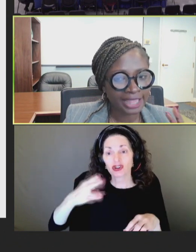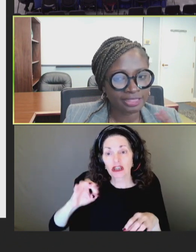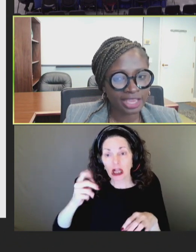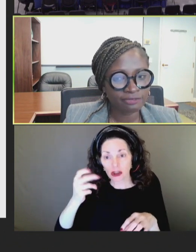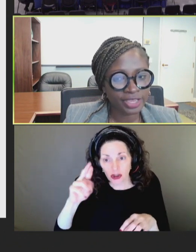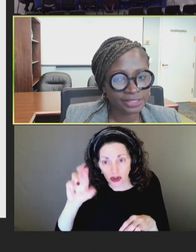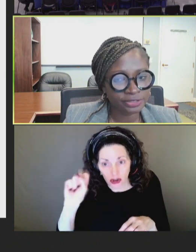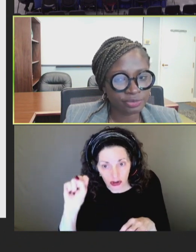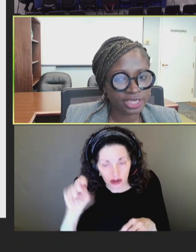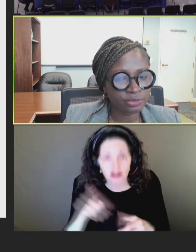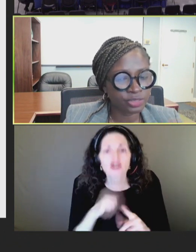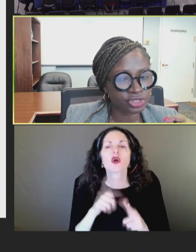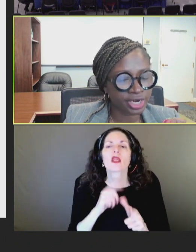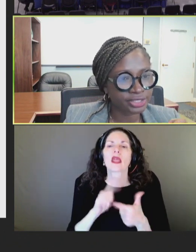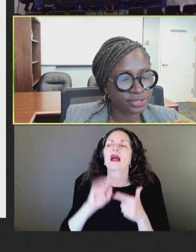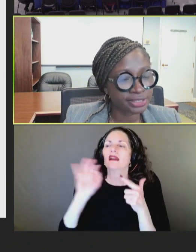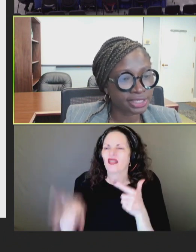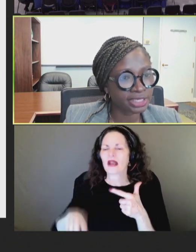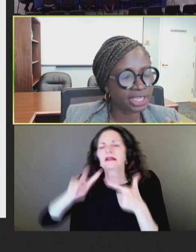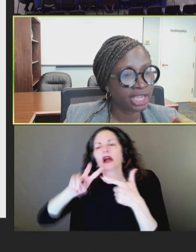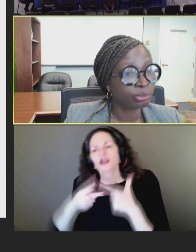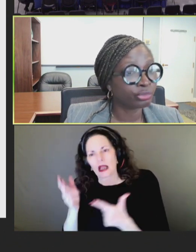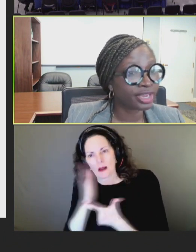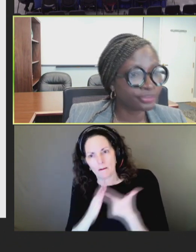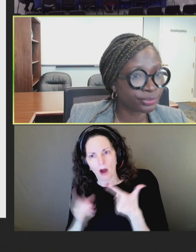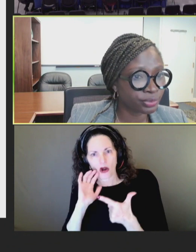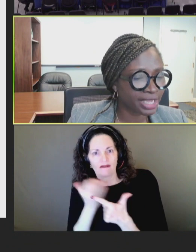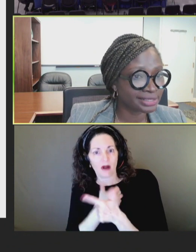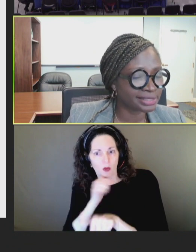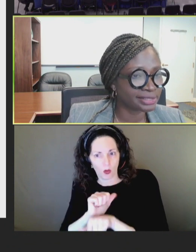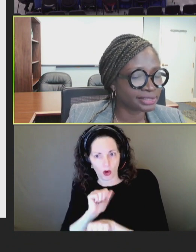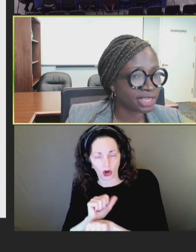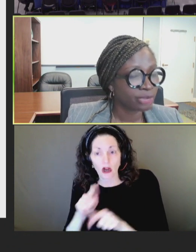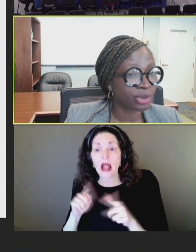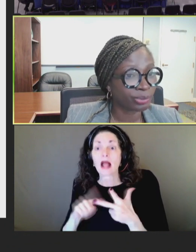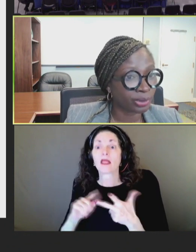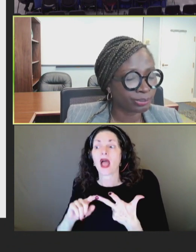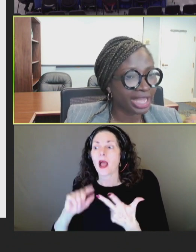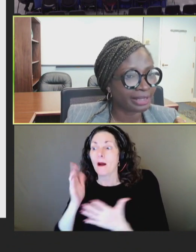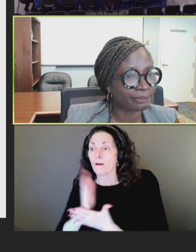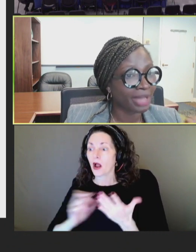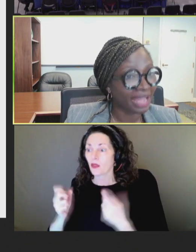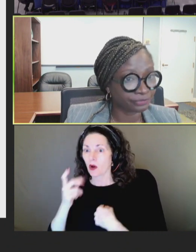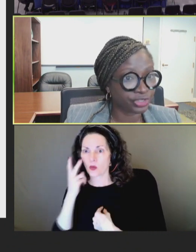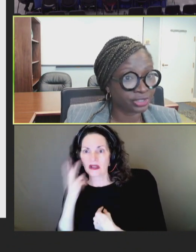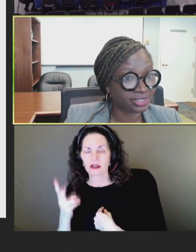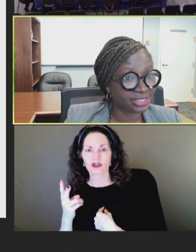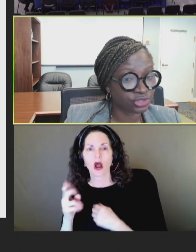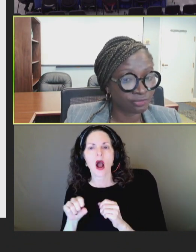And then phase three, we started to see breakthrough cases pop up after the initial